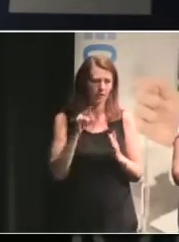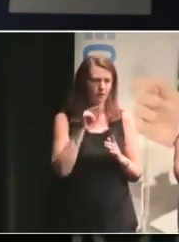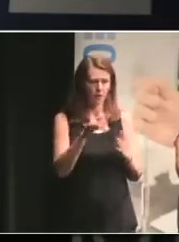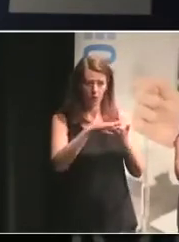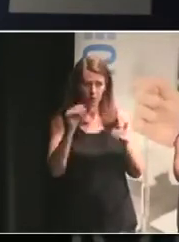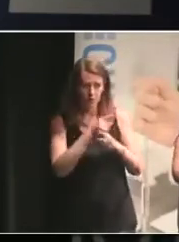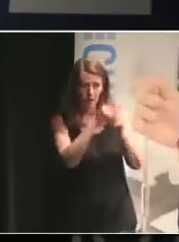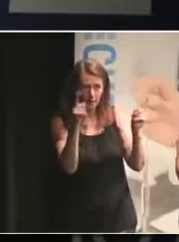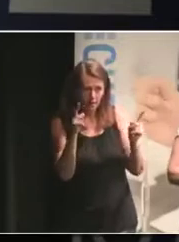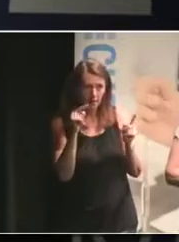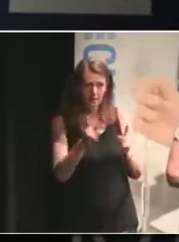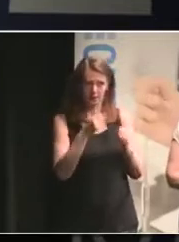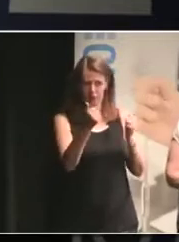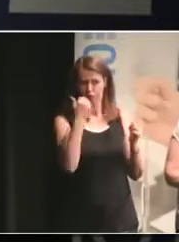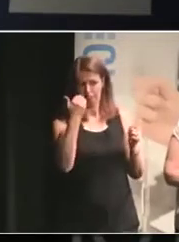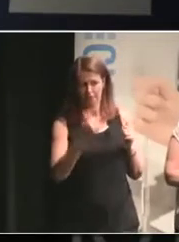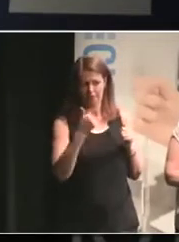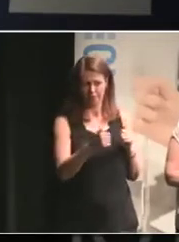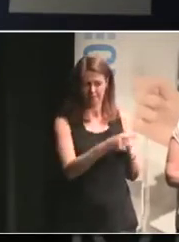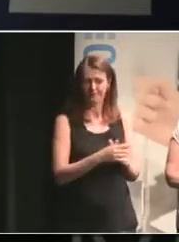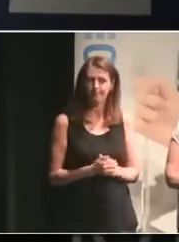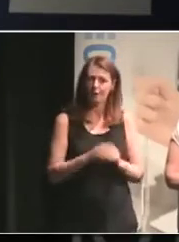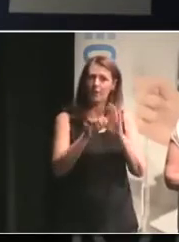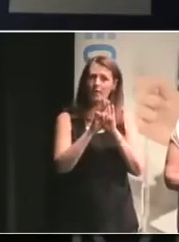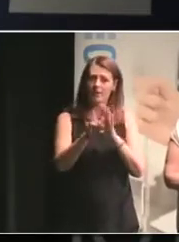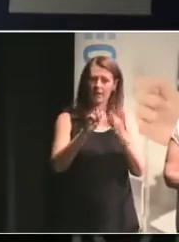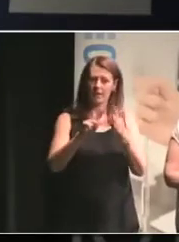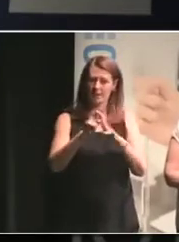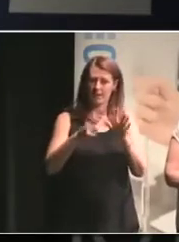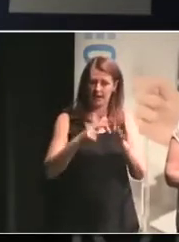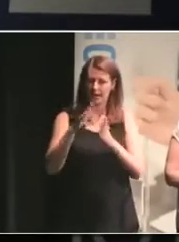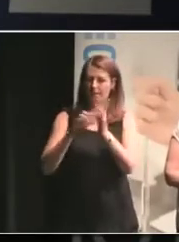there, clearly he's a great speaker. On behalf of the EPA and Monash university